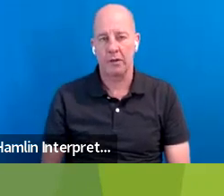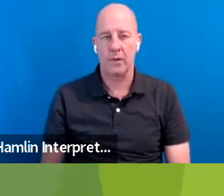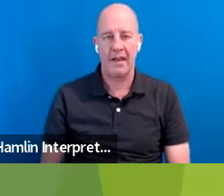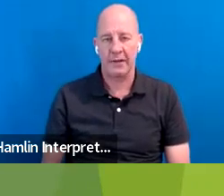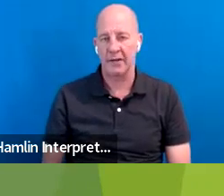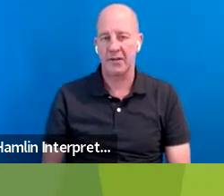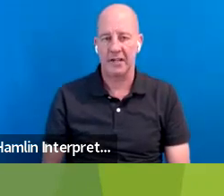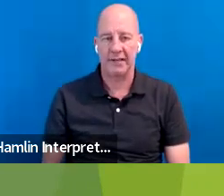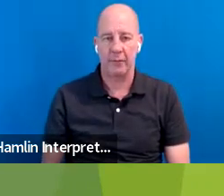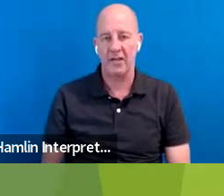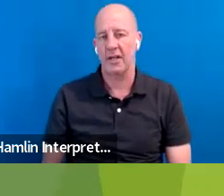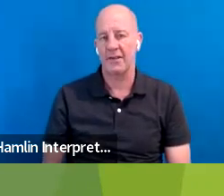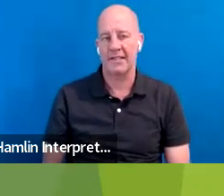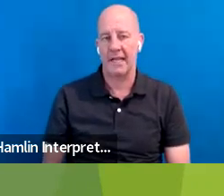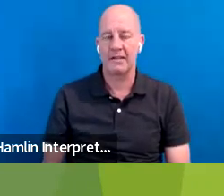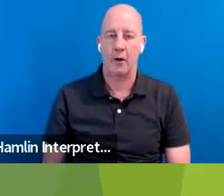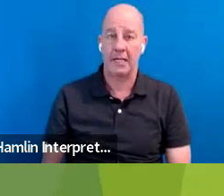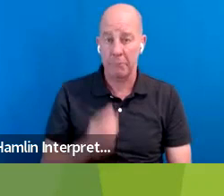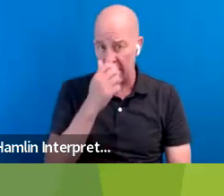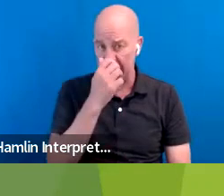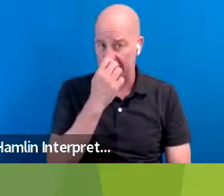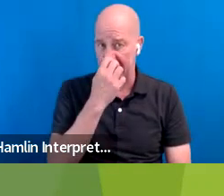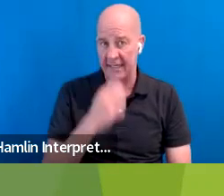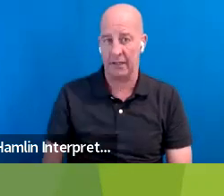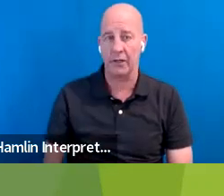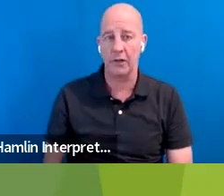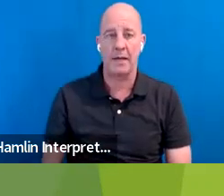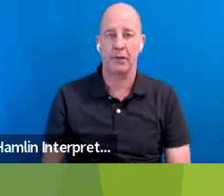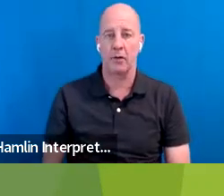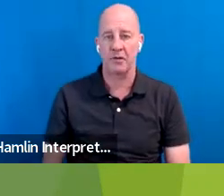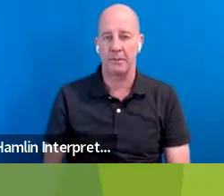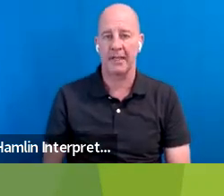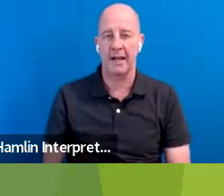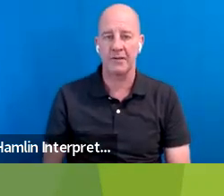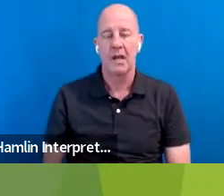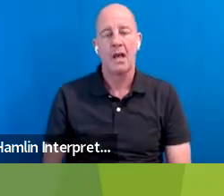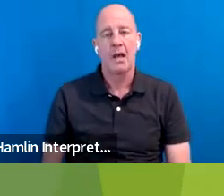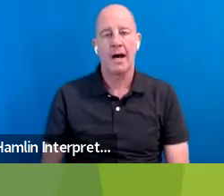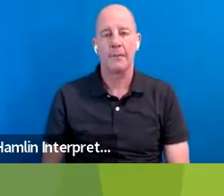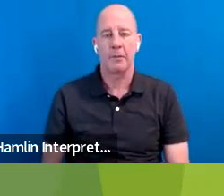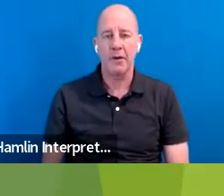struggle with how to understand the information, if it's sent out in print, if it's sent out in newspaper or something else.